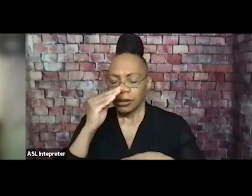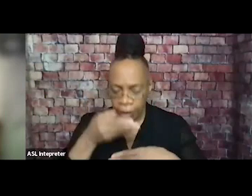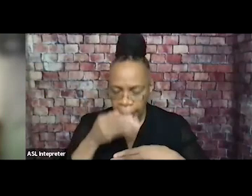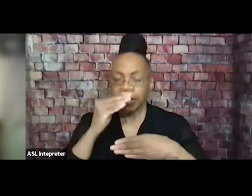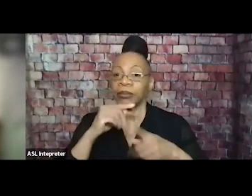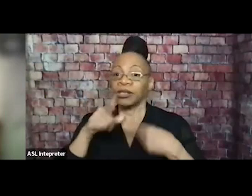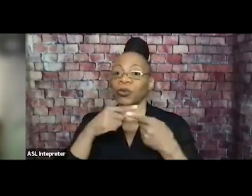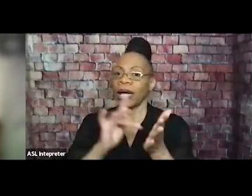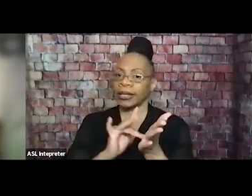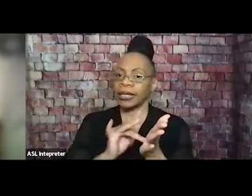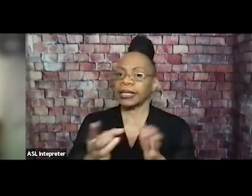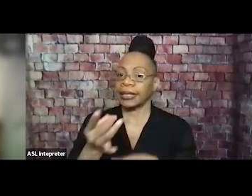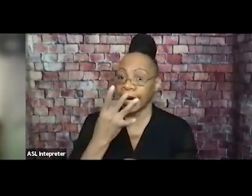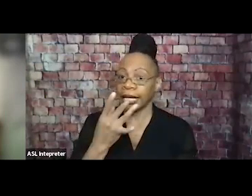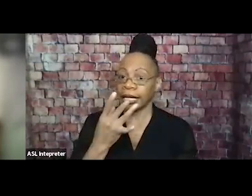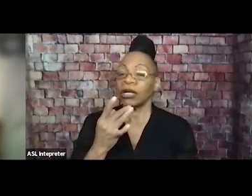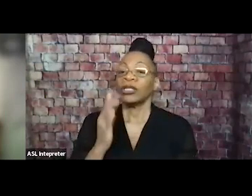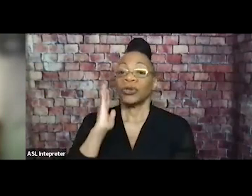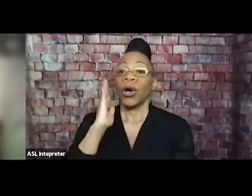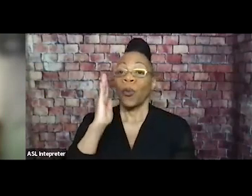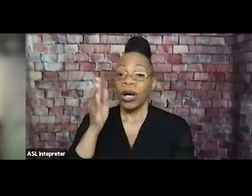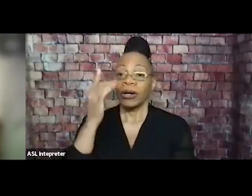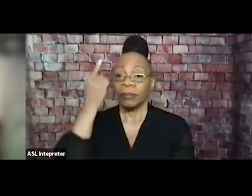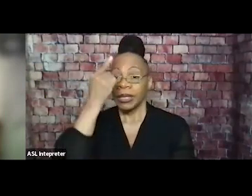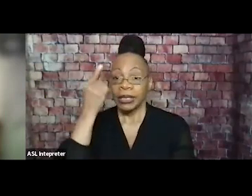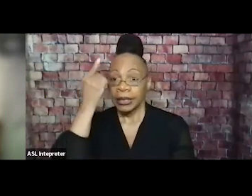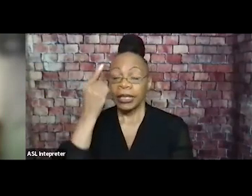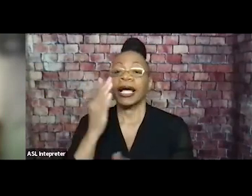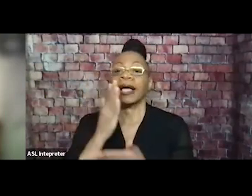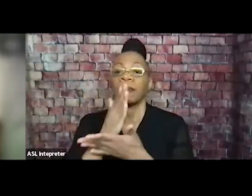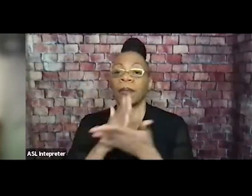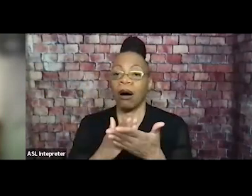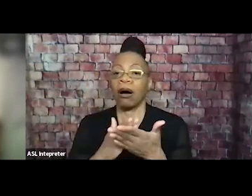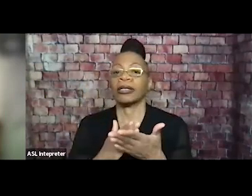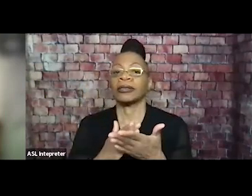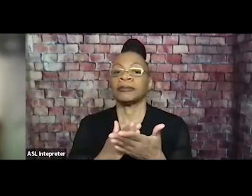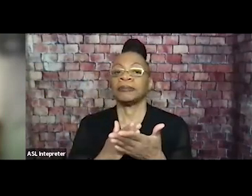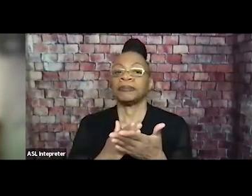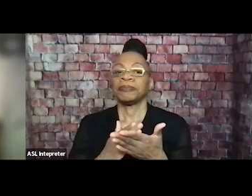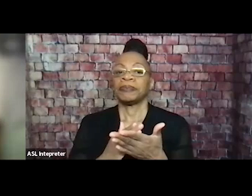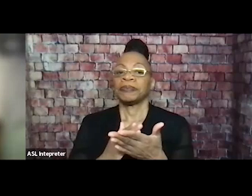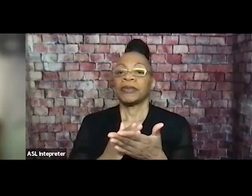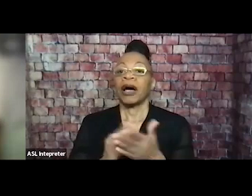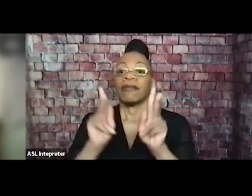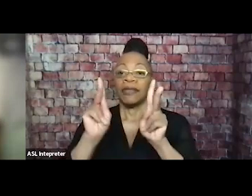So that will come into consideration as part of their functional limitations